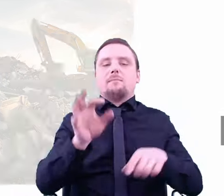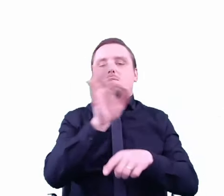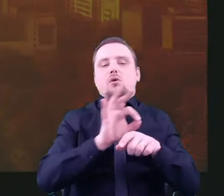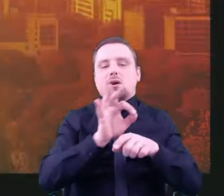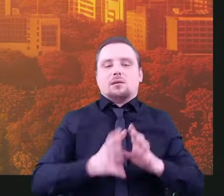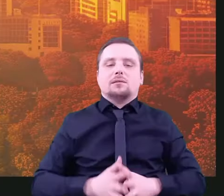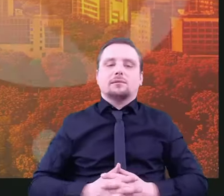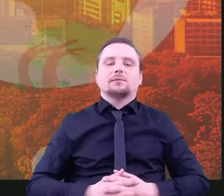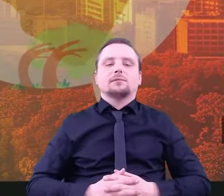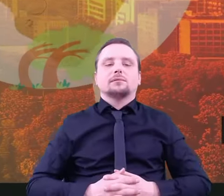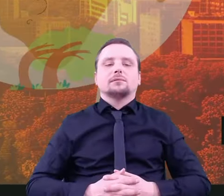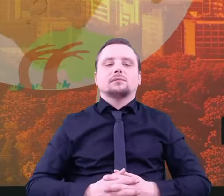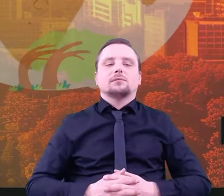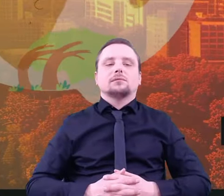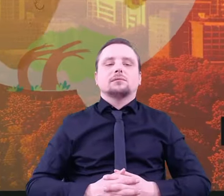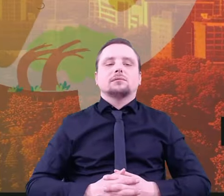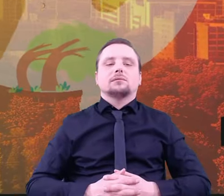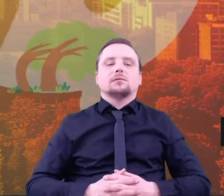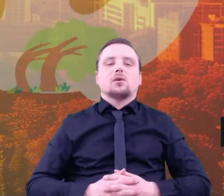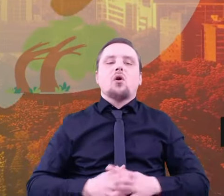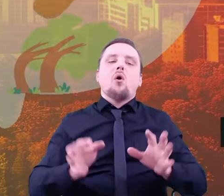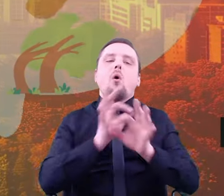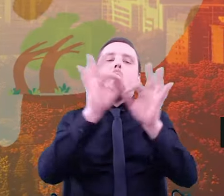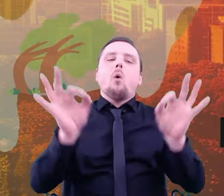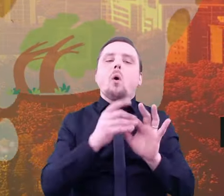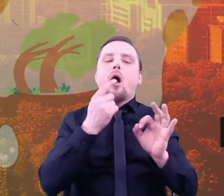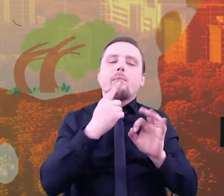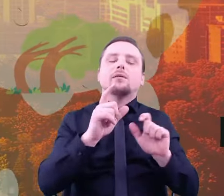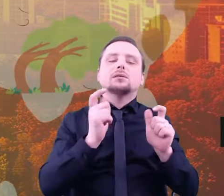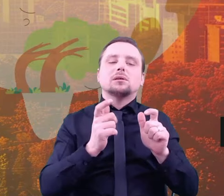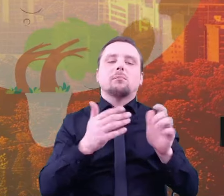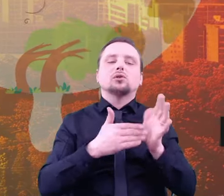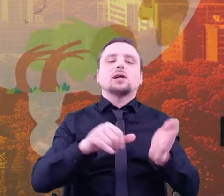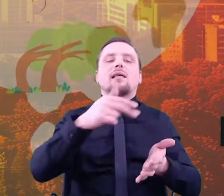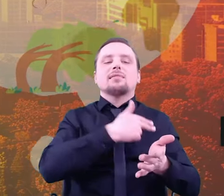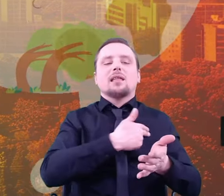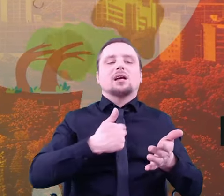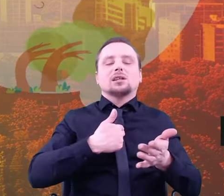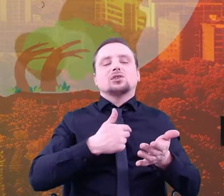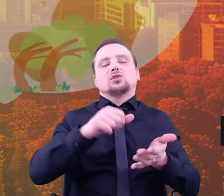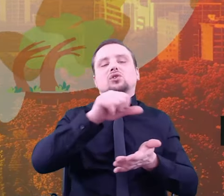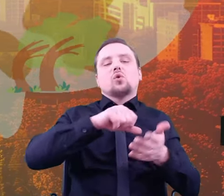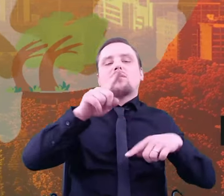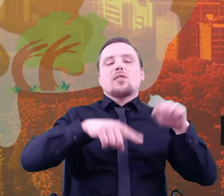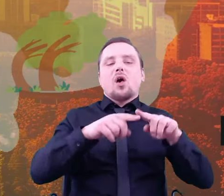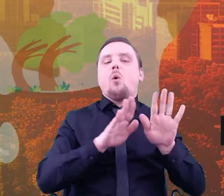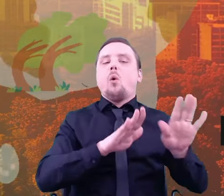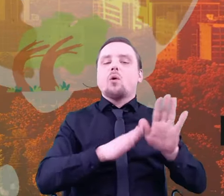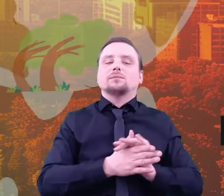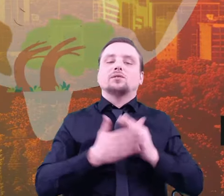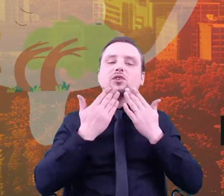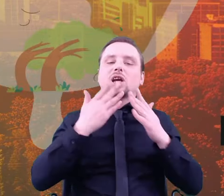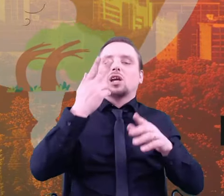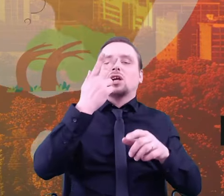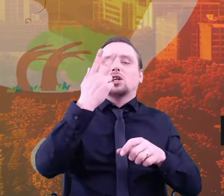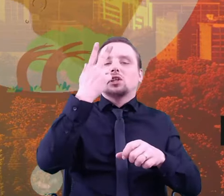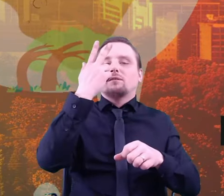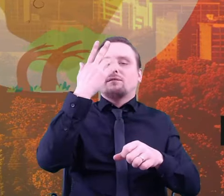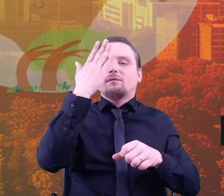In essence, the objective is to safeguard the environment by reducing our carbon footprint.